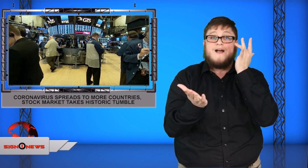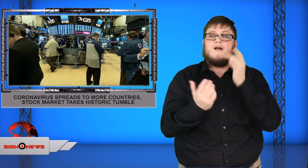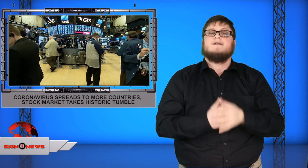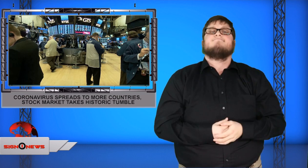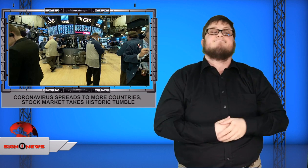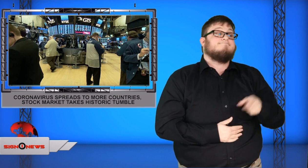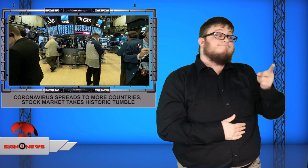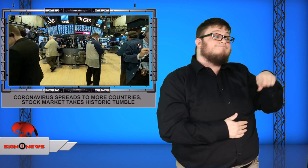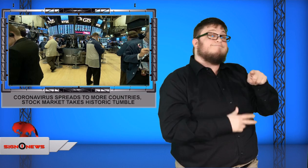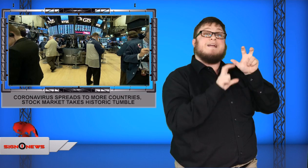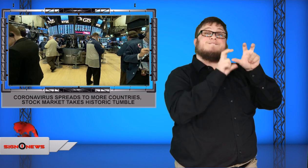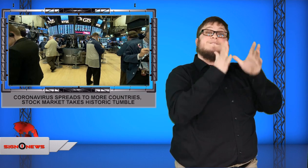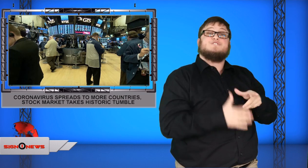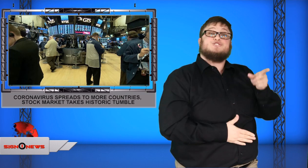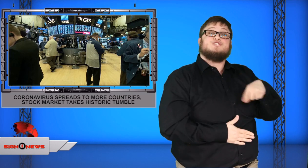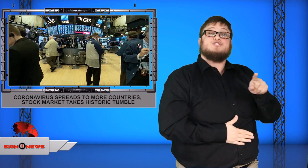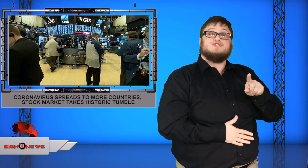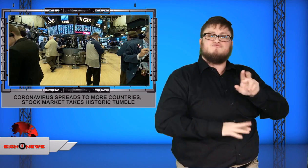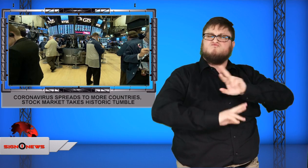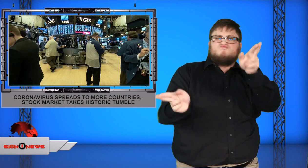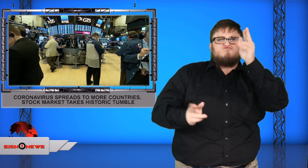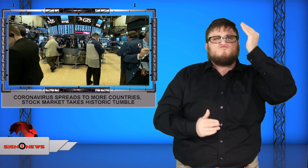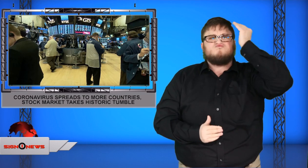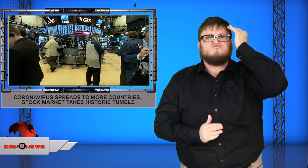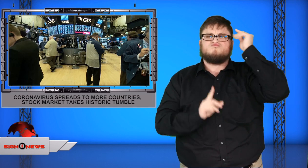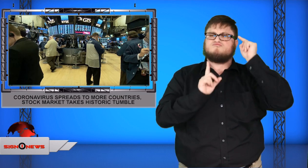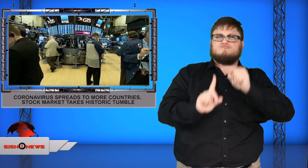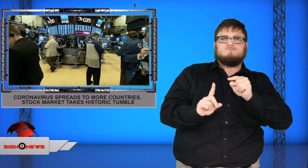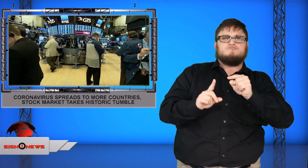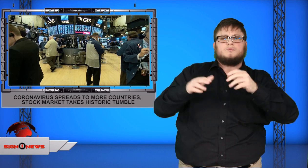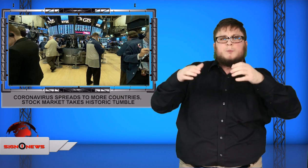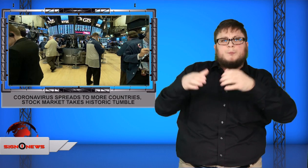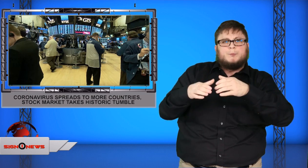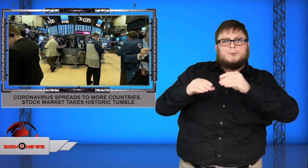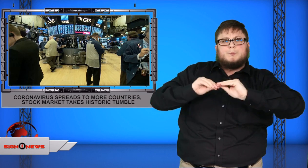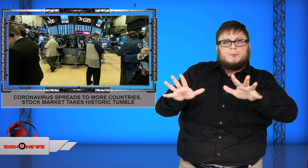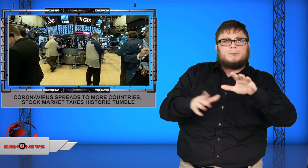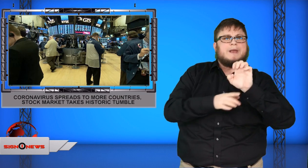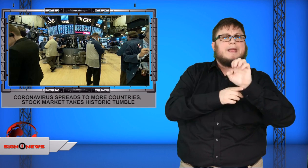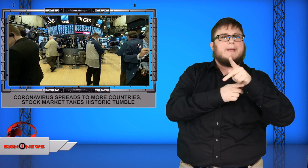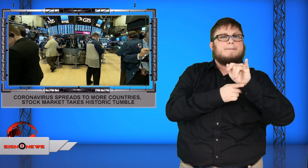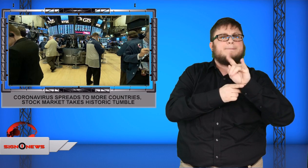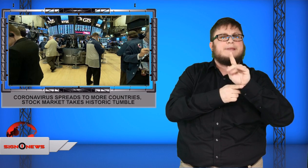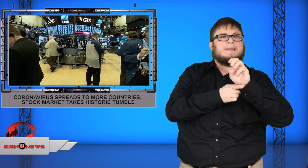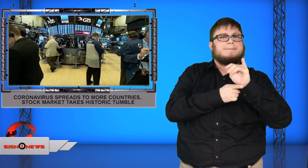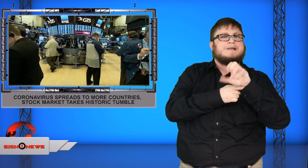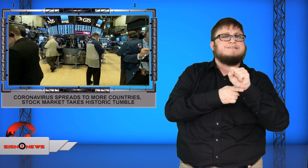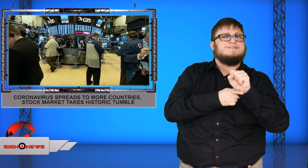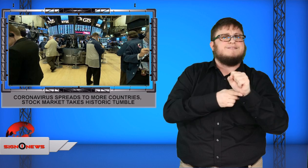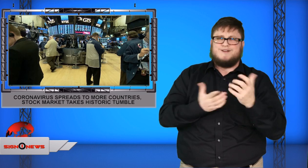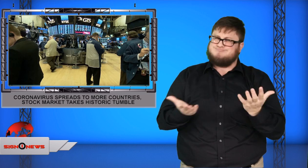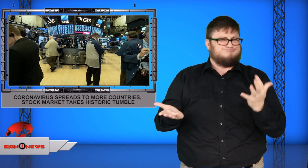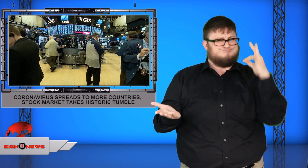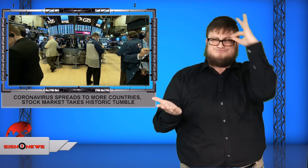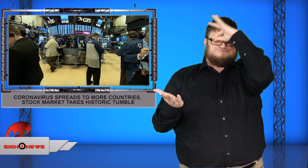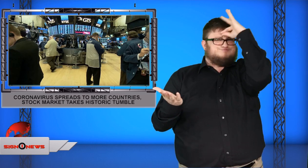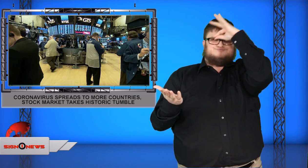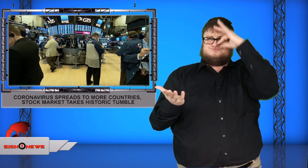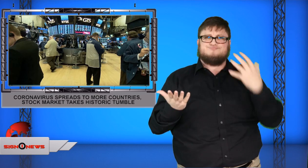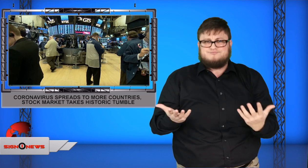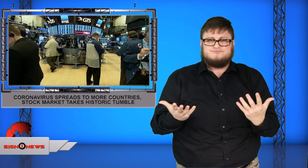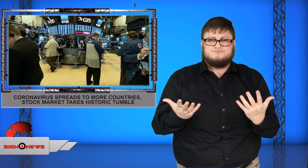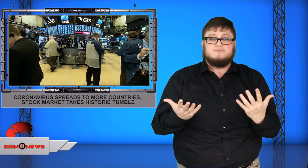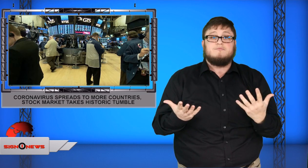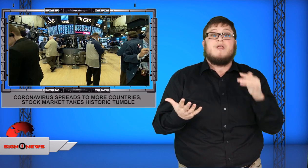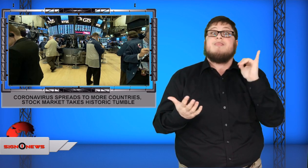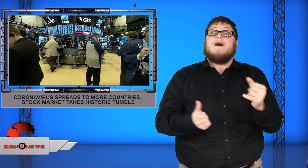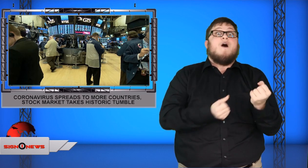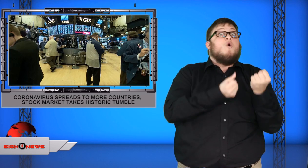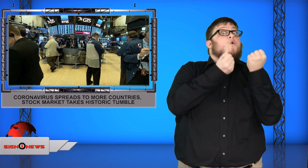And that's because investors are not trained in epidemics.